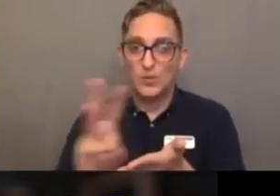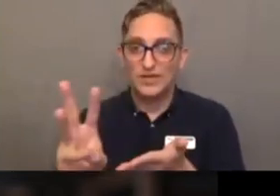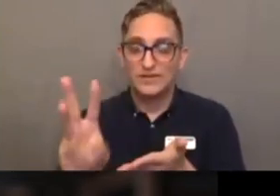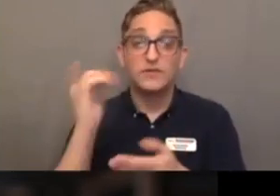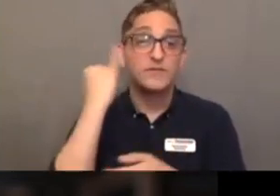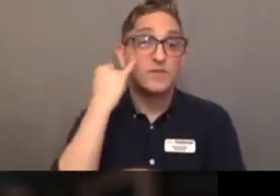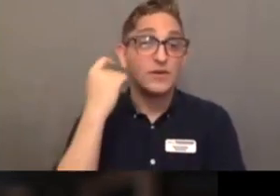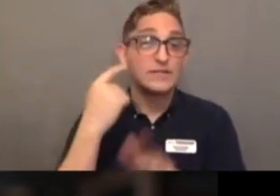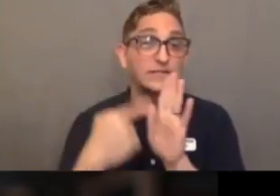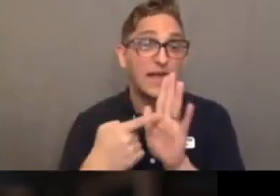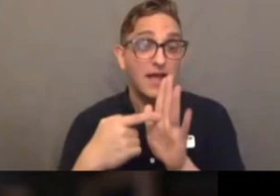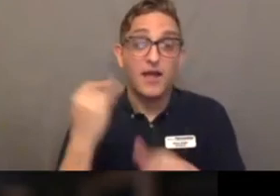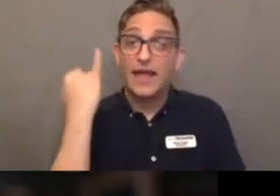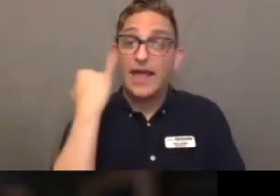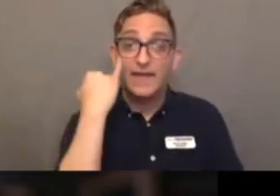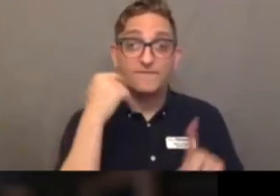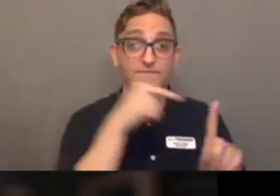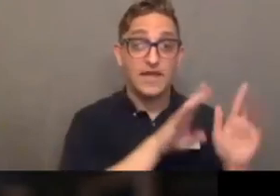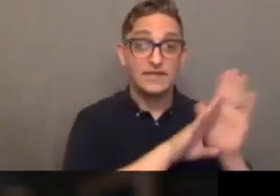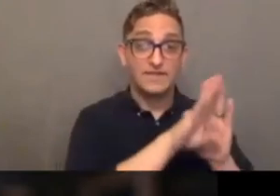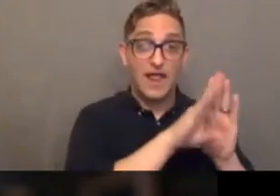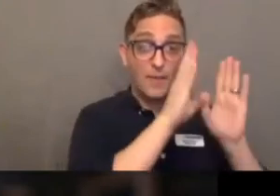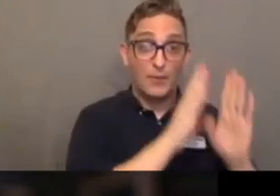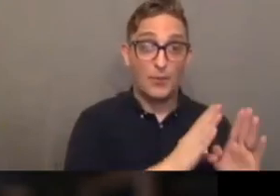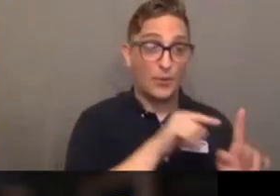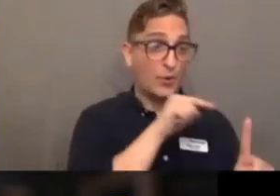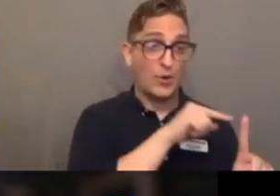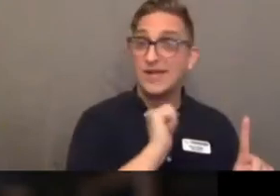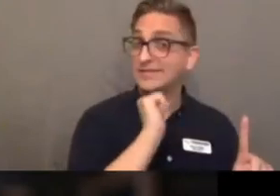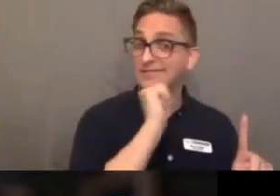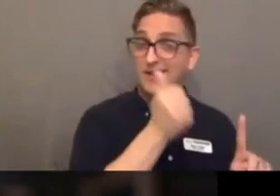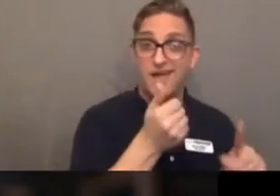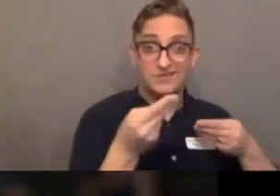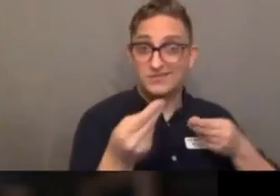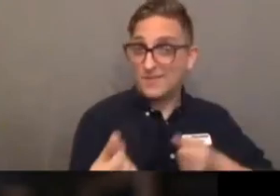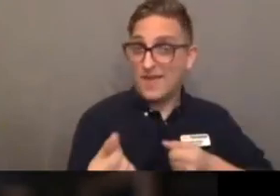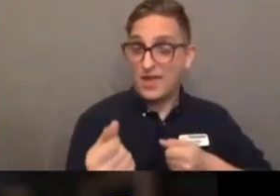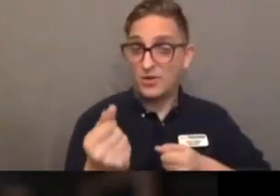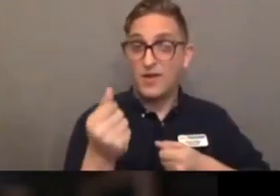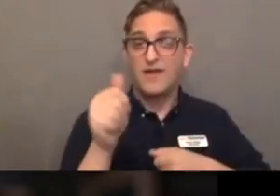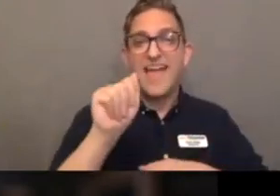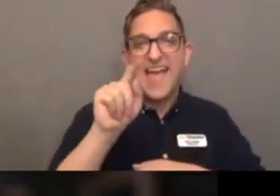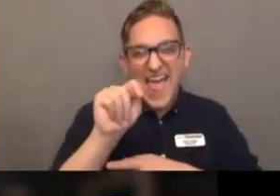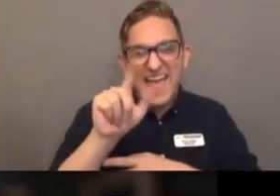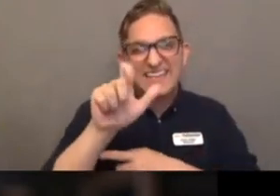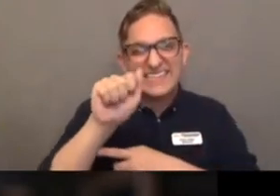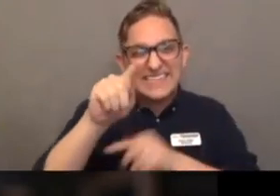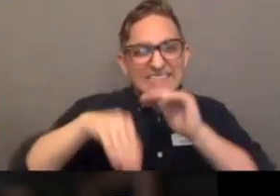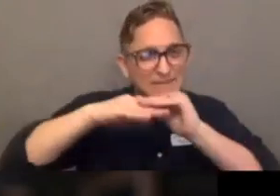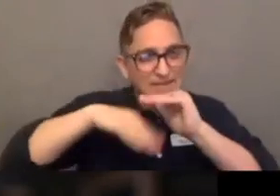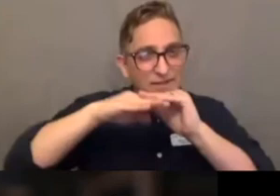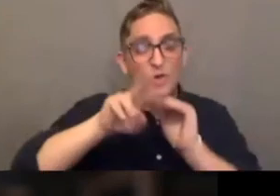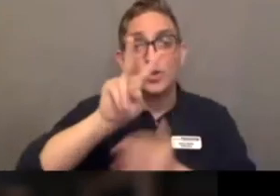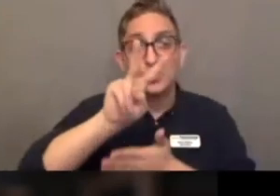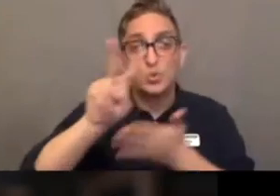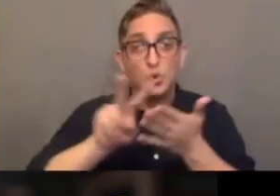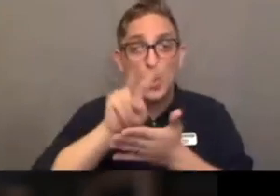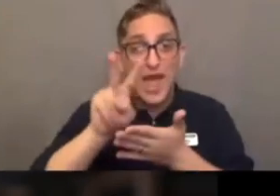has not spent two hours with a real user using it, they're not going to be able to have empathy